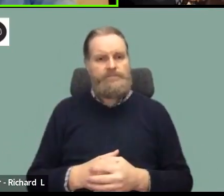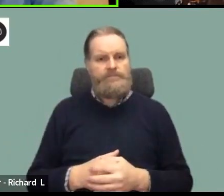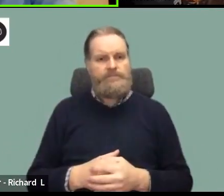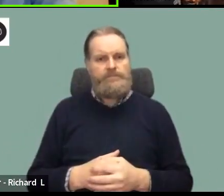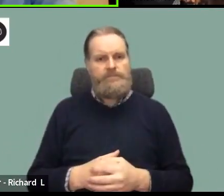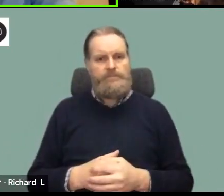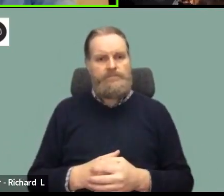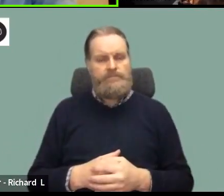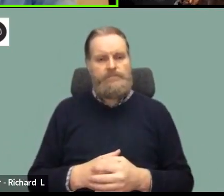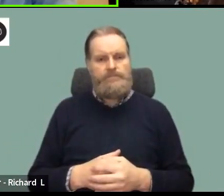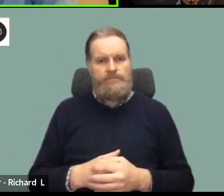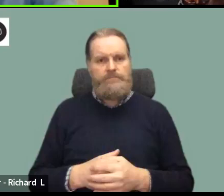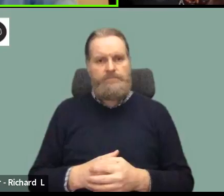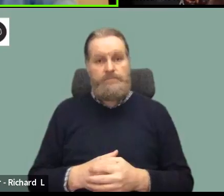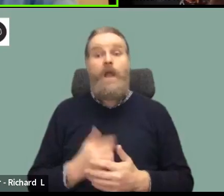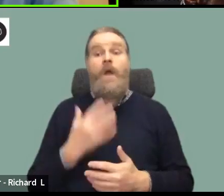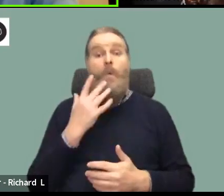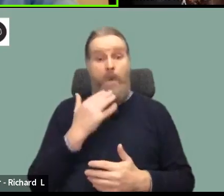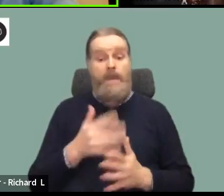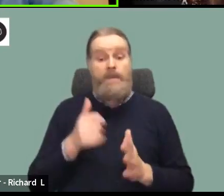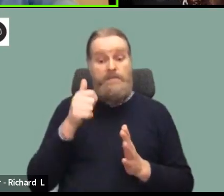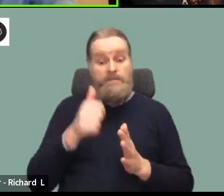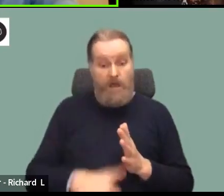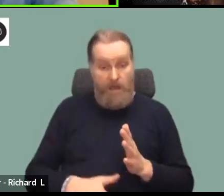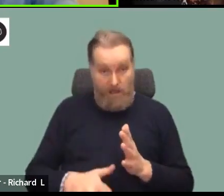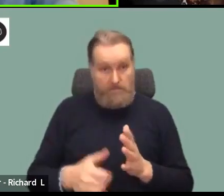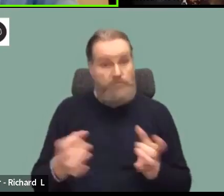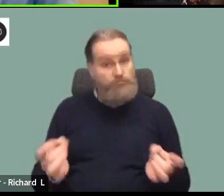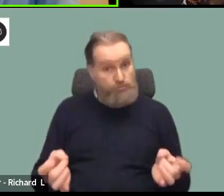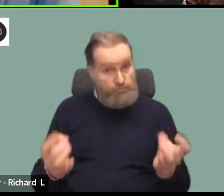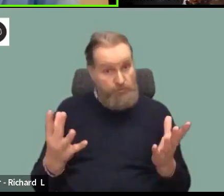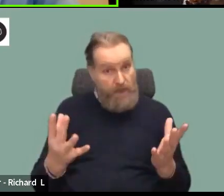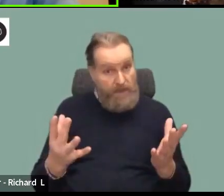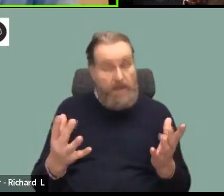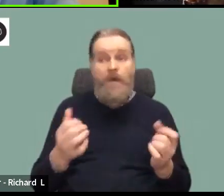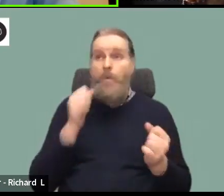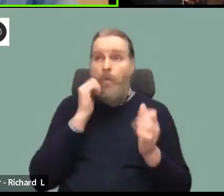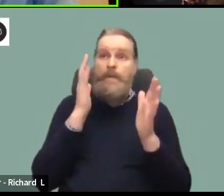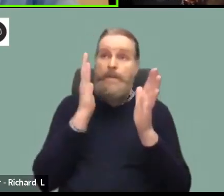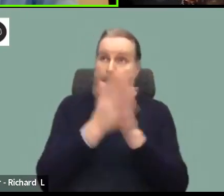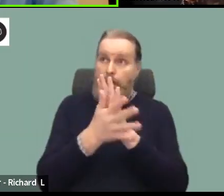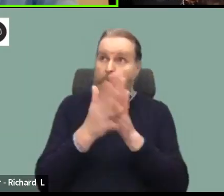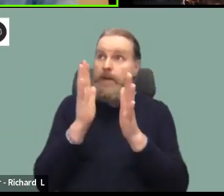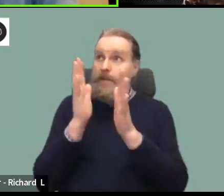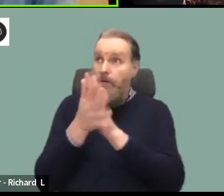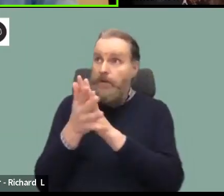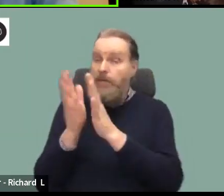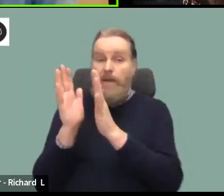People should make no doubt at all, that the action when it starts will cause some starts will cause severe disruption starts will cause severe disruption, it.